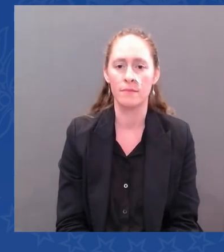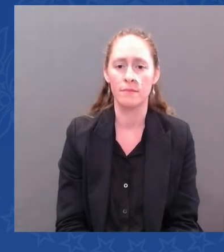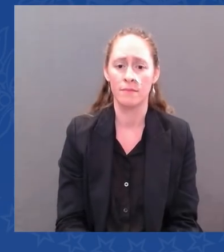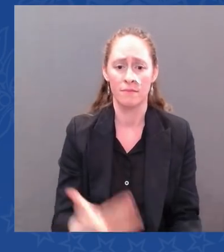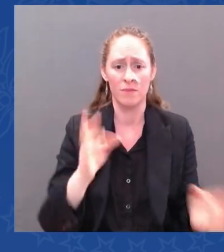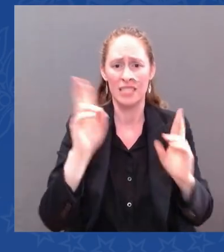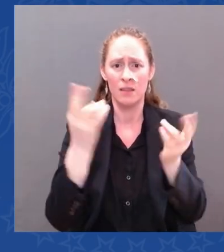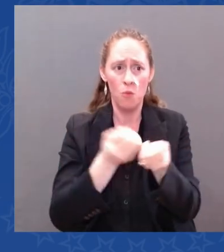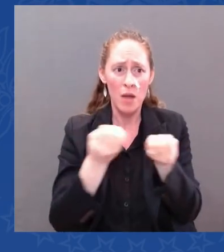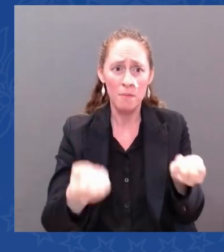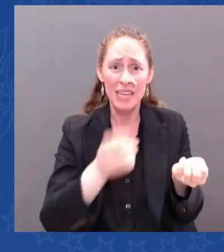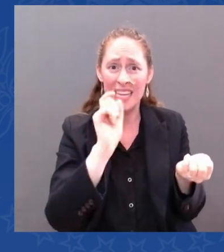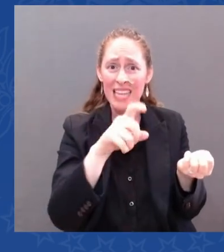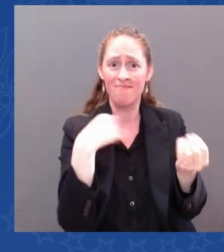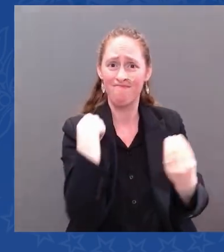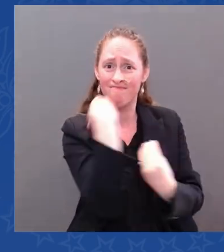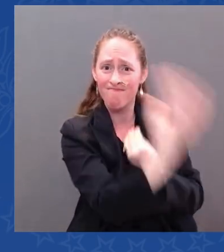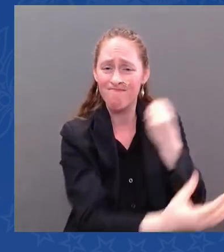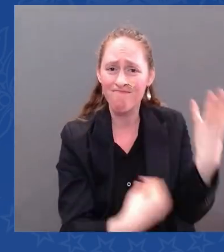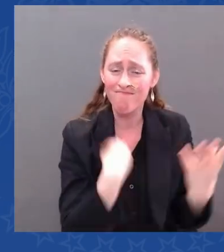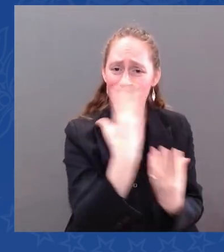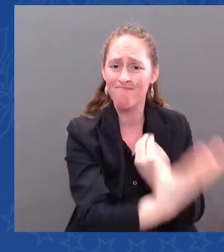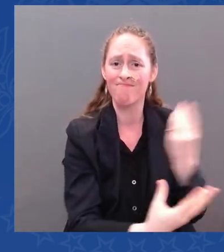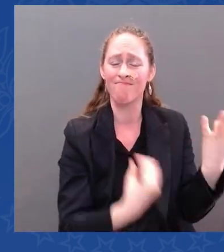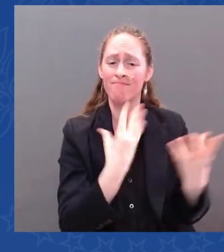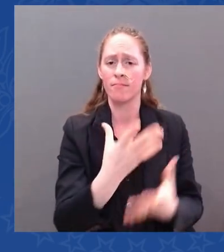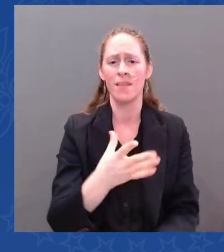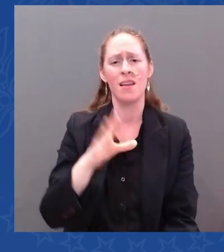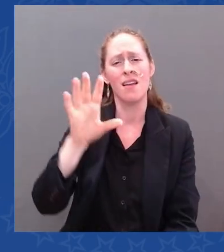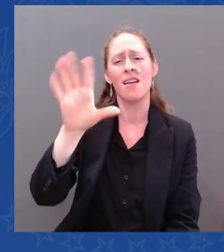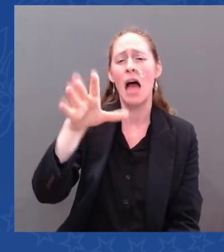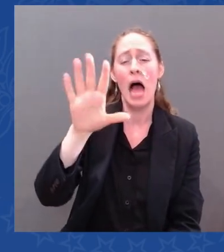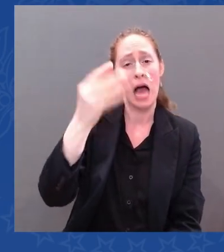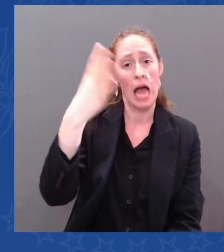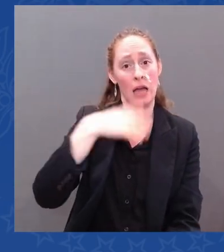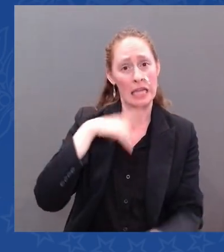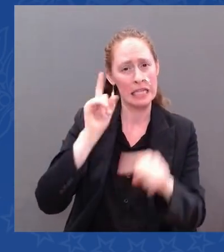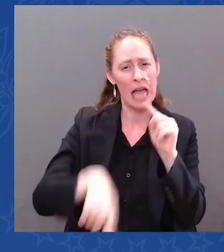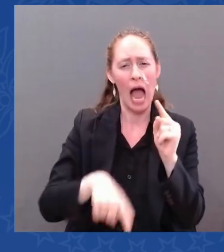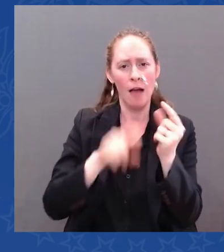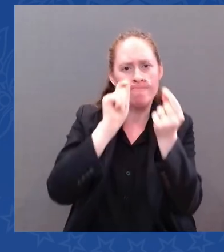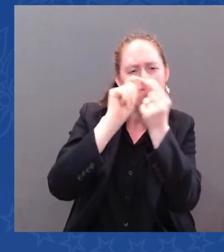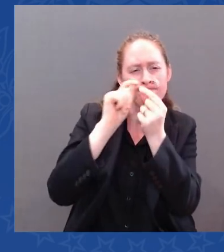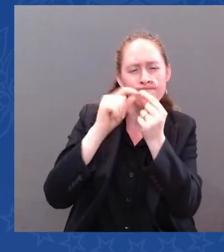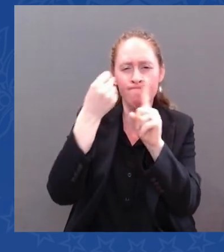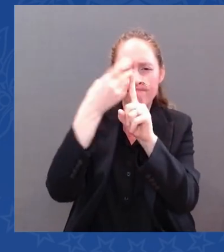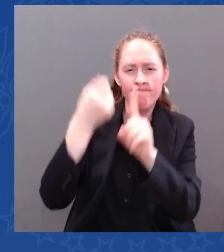They have every -- every equipment -- every piece of equipment that makes rational sense,